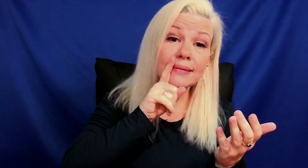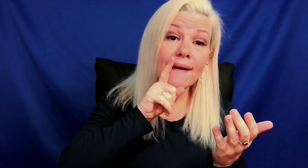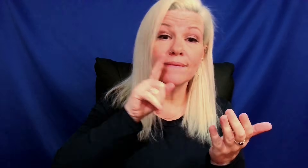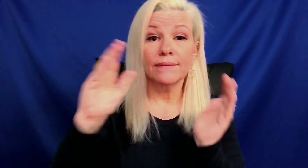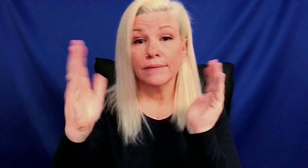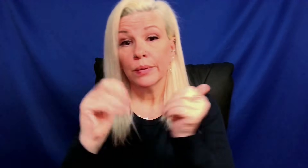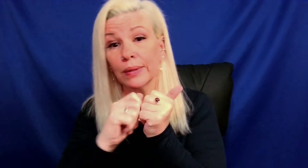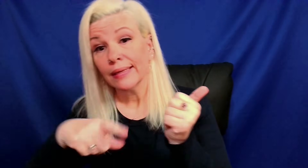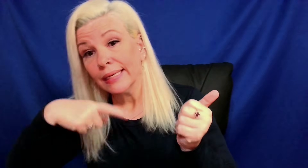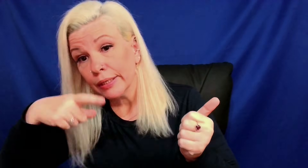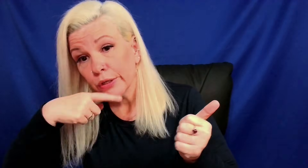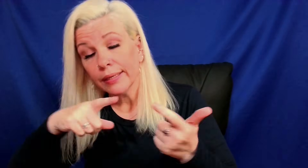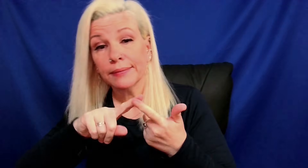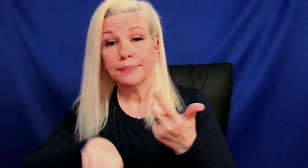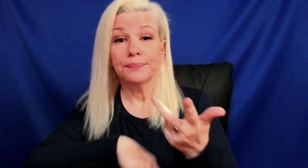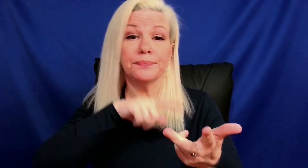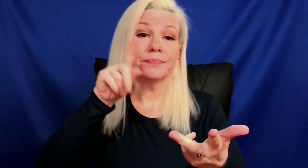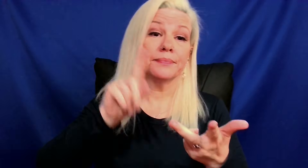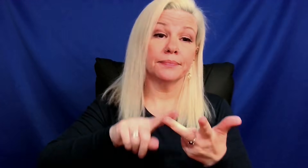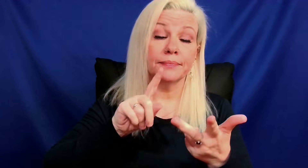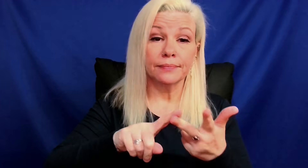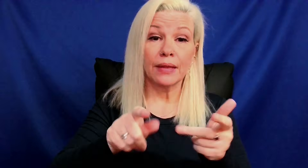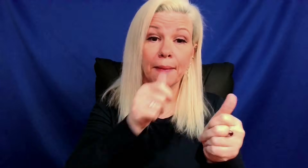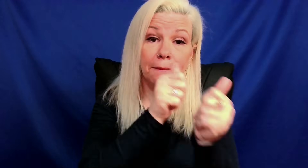Pass and fail rates by educational pathway